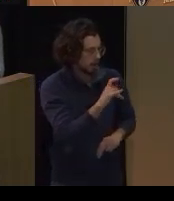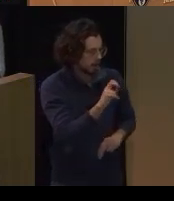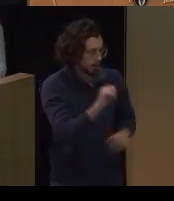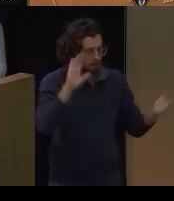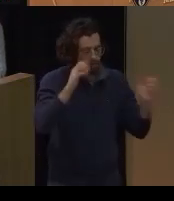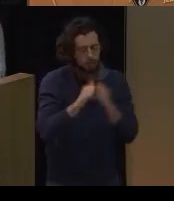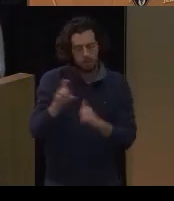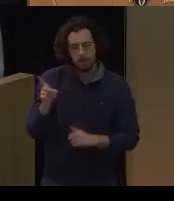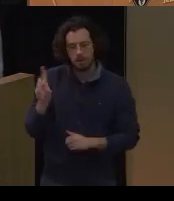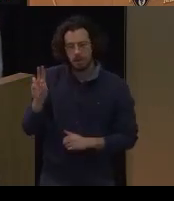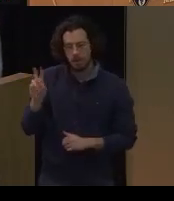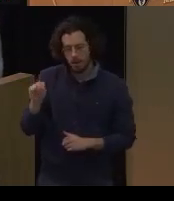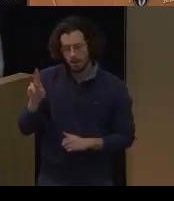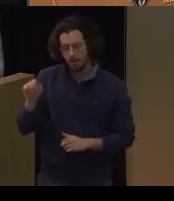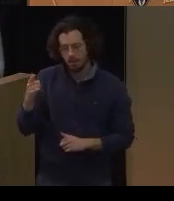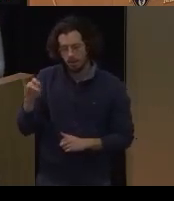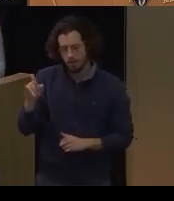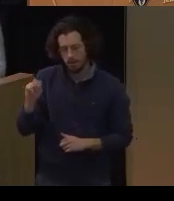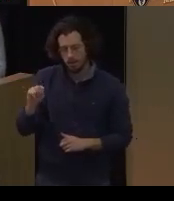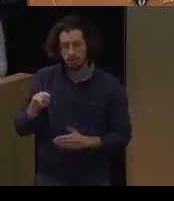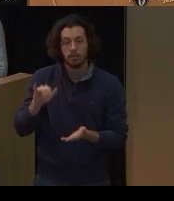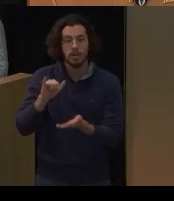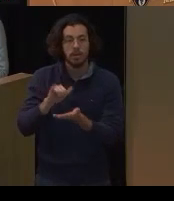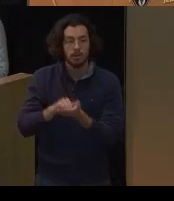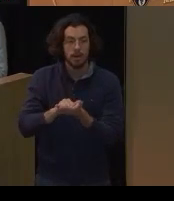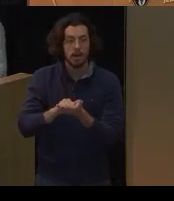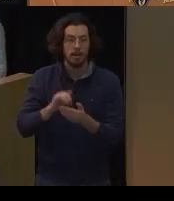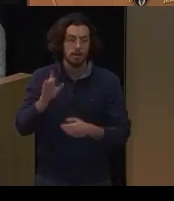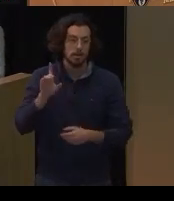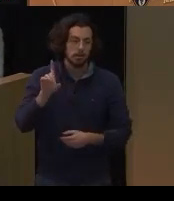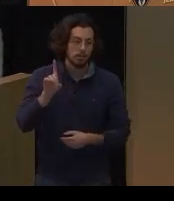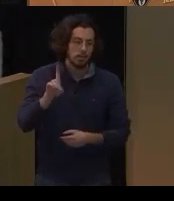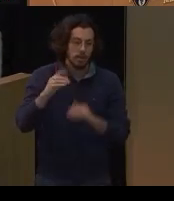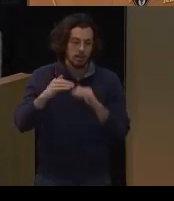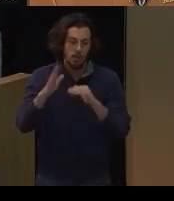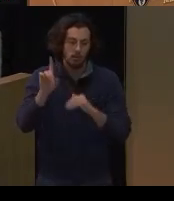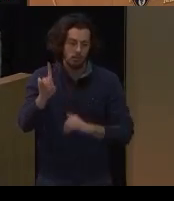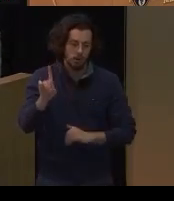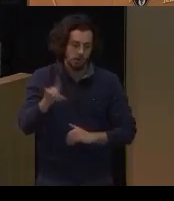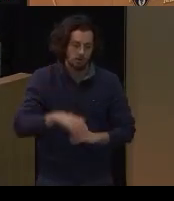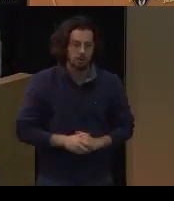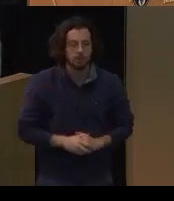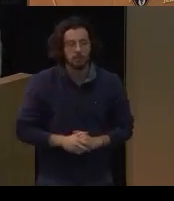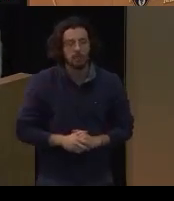size here is over a Cohen's D of of one uh I'll also mention we saw we found no effect of session